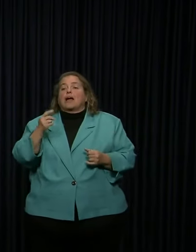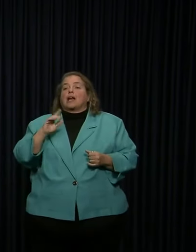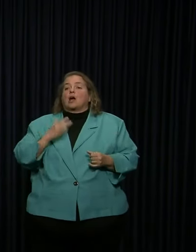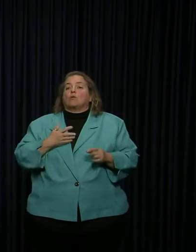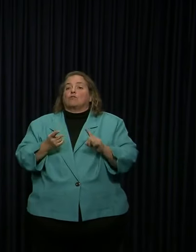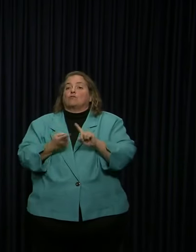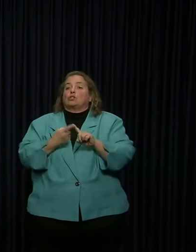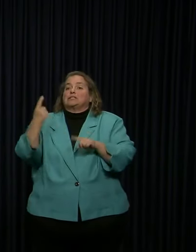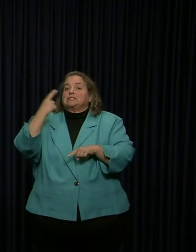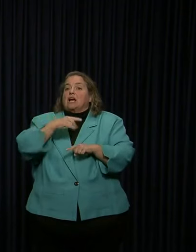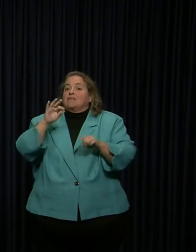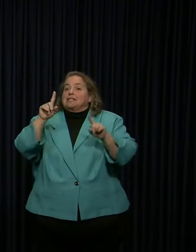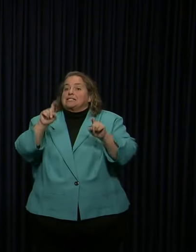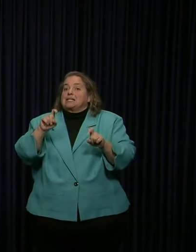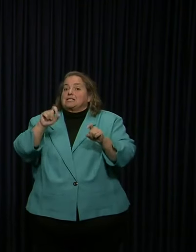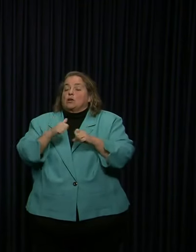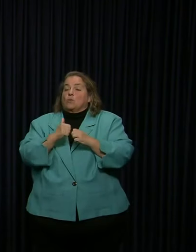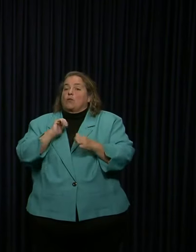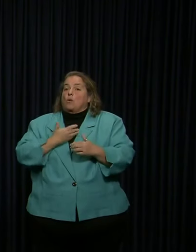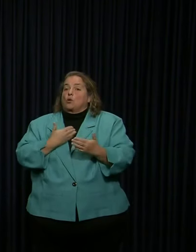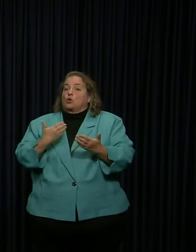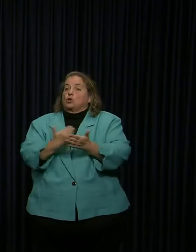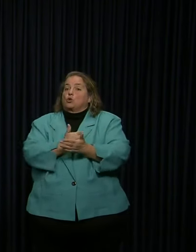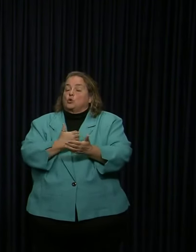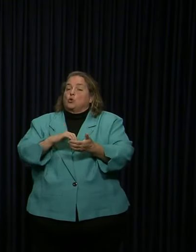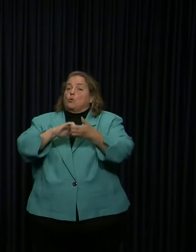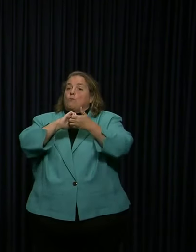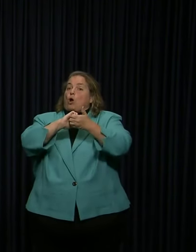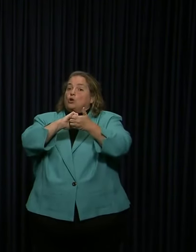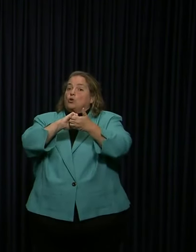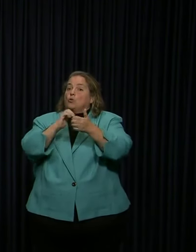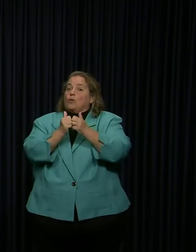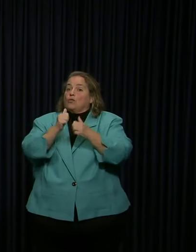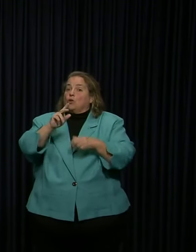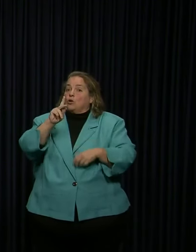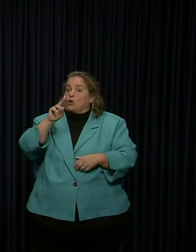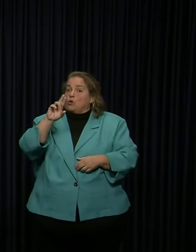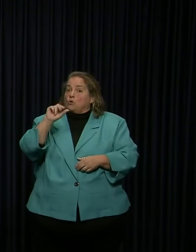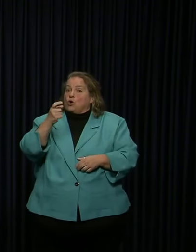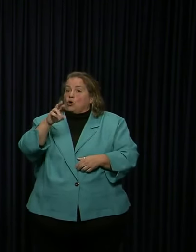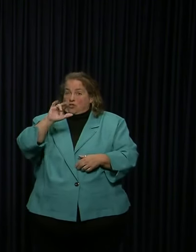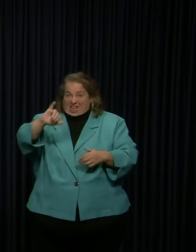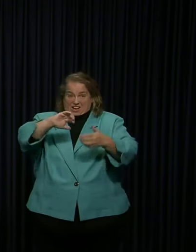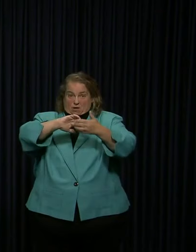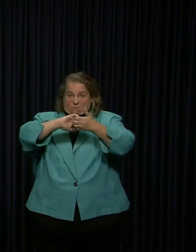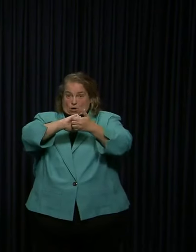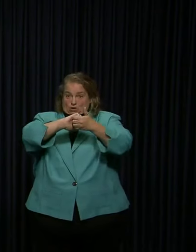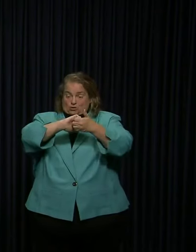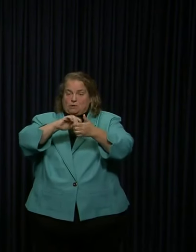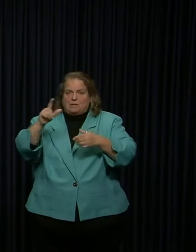GOING TO BE ELIGIBLE TO DO IT, AND WE'LL TALK ABOUT THIS AGAIN IN A MINUTE, SO TODAY WENT